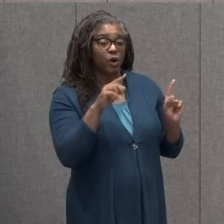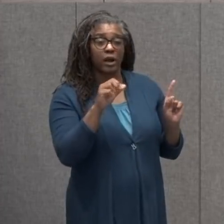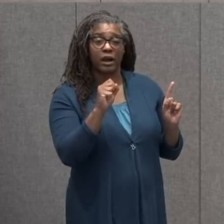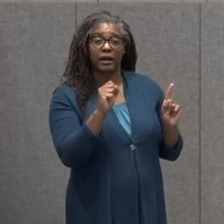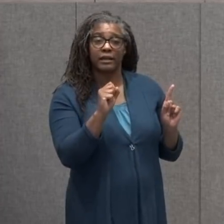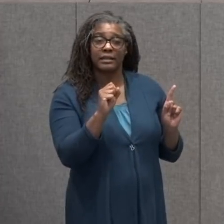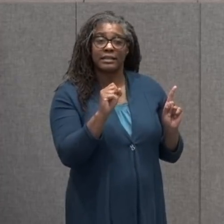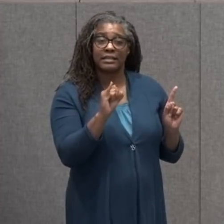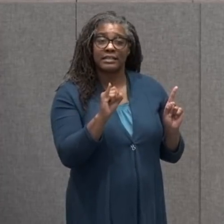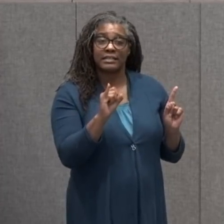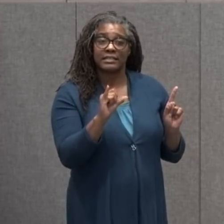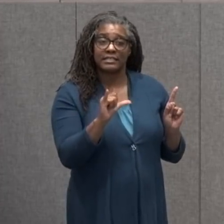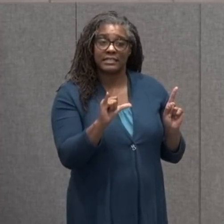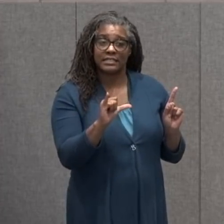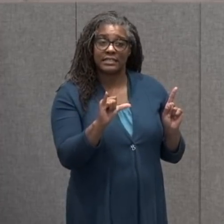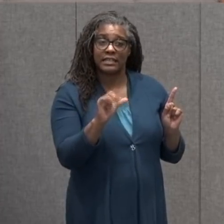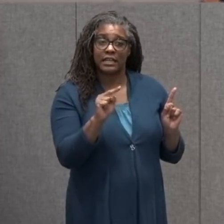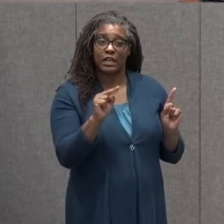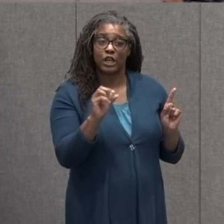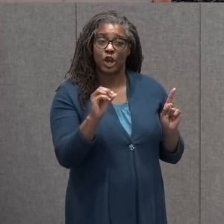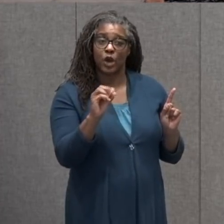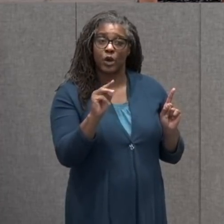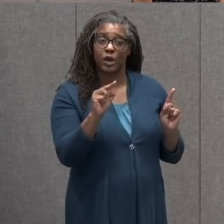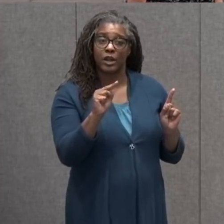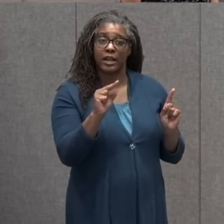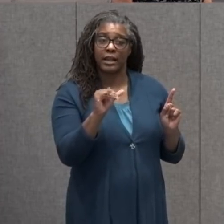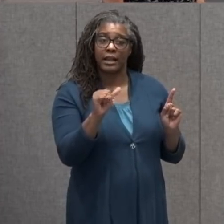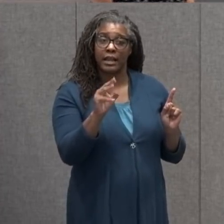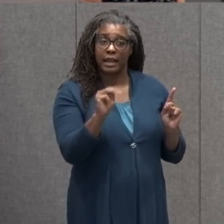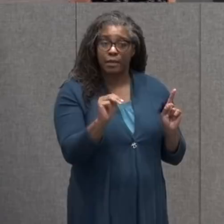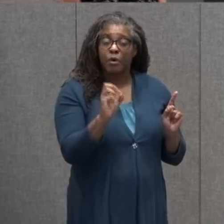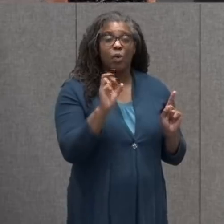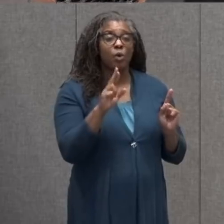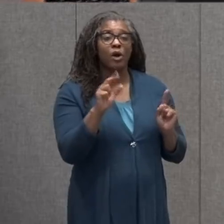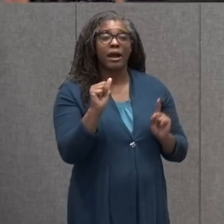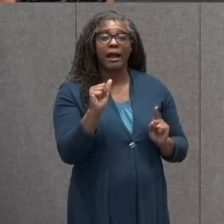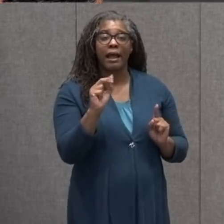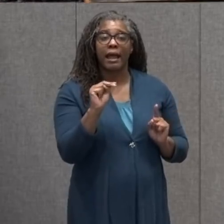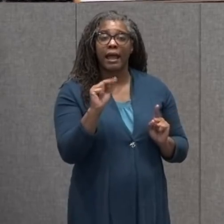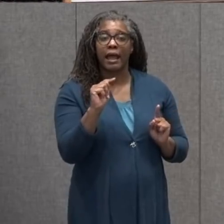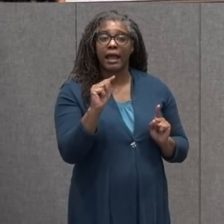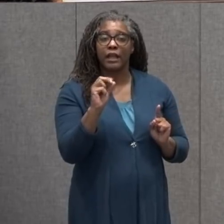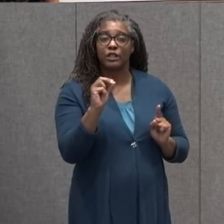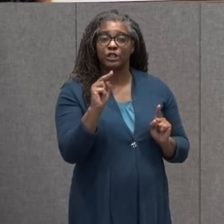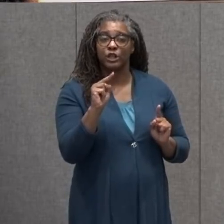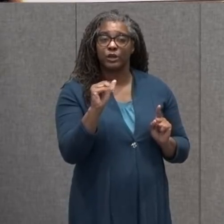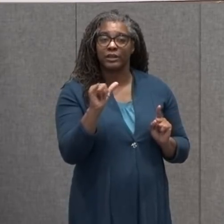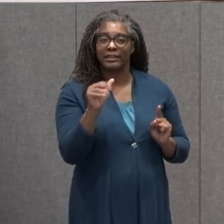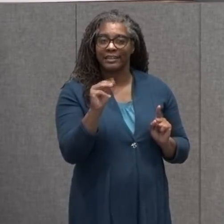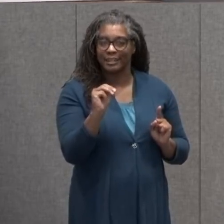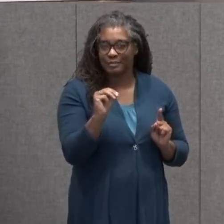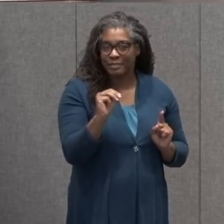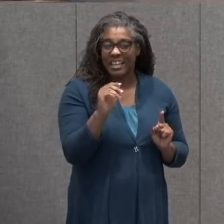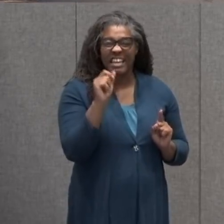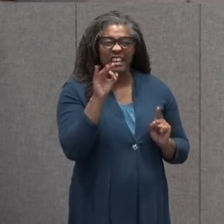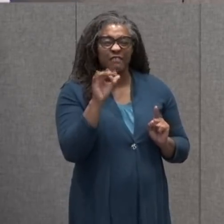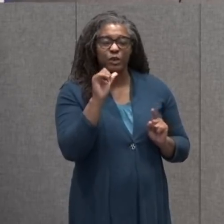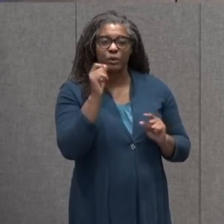Now if you don't remember a synonym or an antonym for these cards, you can go back and look in your vocabulary journal.